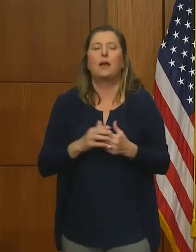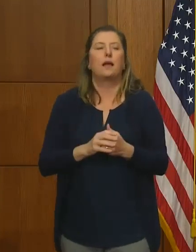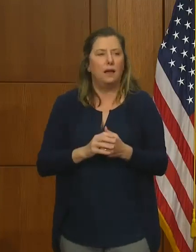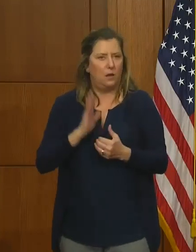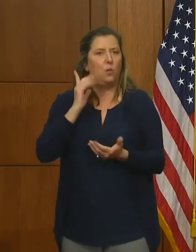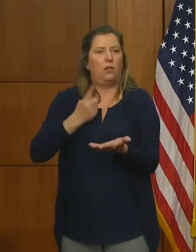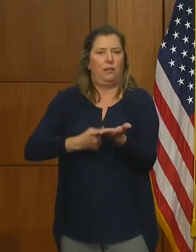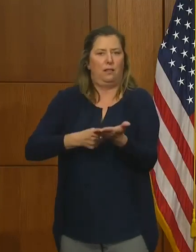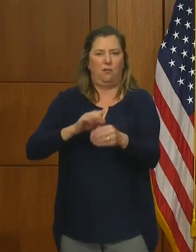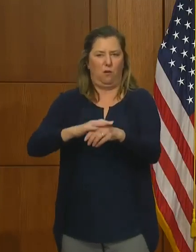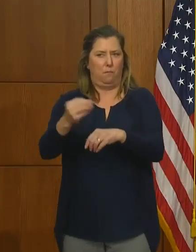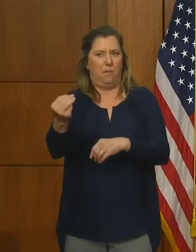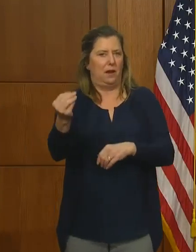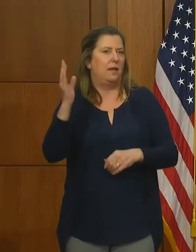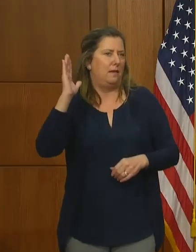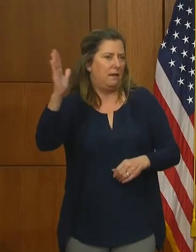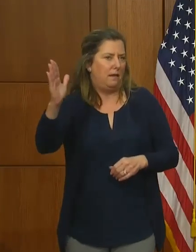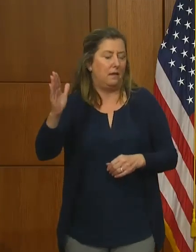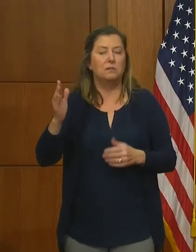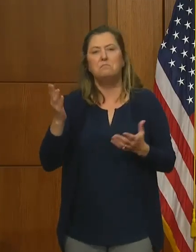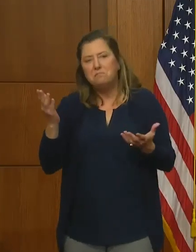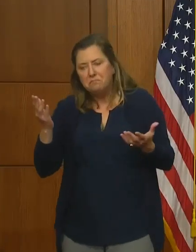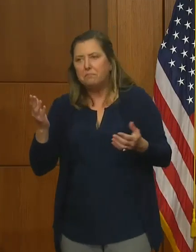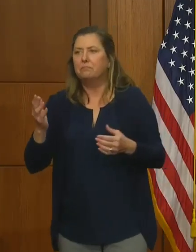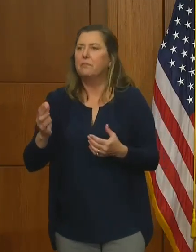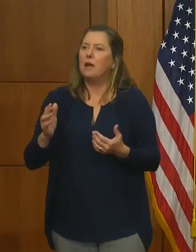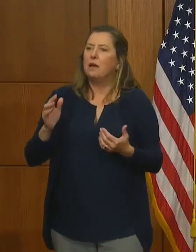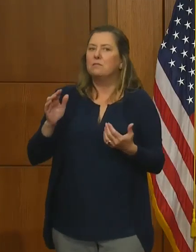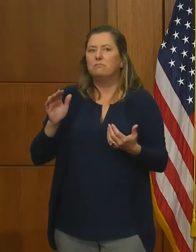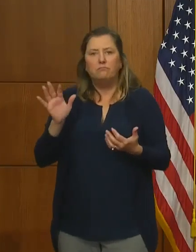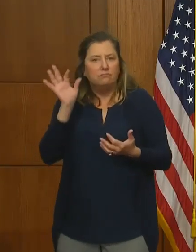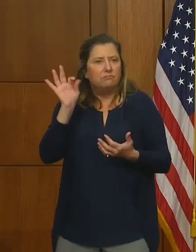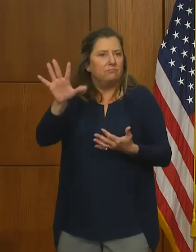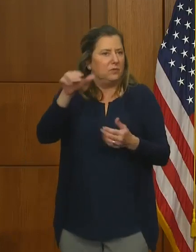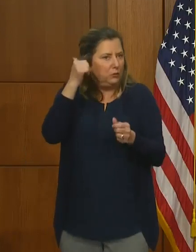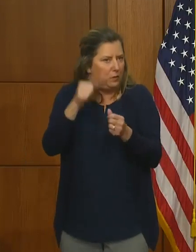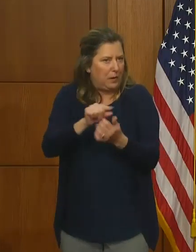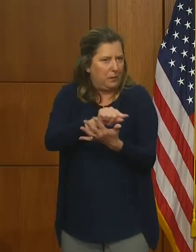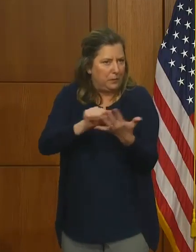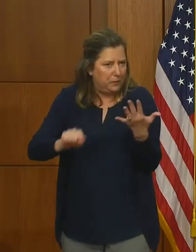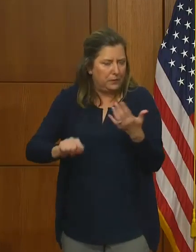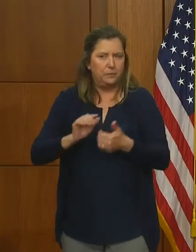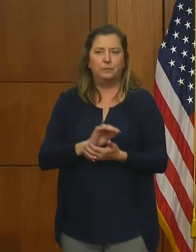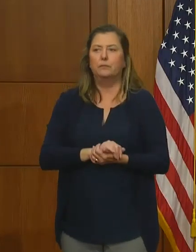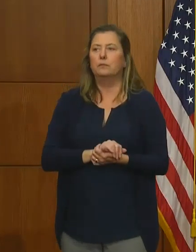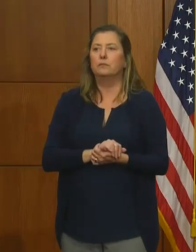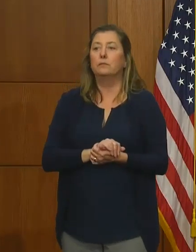TO KNOW WHAT COMES IN THAT. WE'LL TALK MORE ABOUT THAT